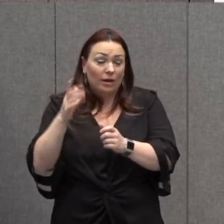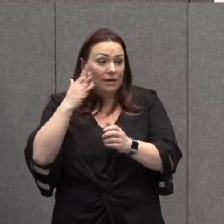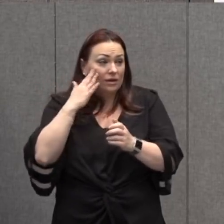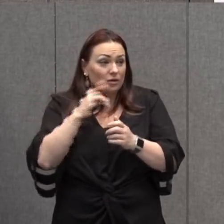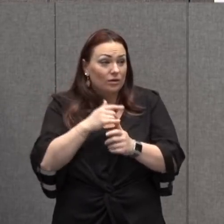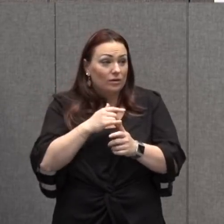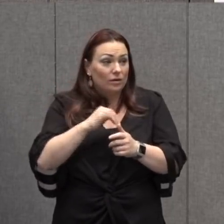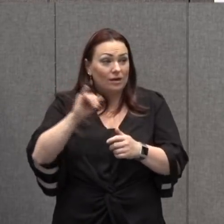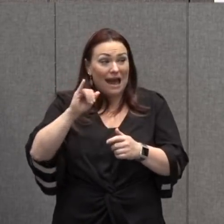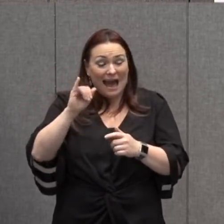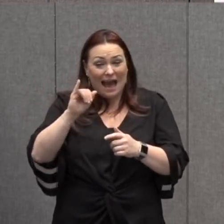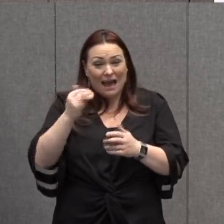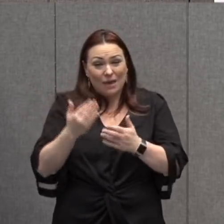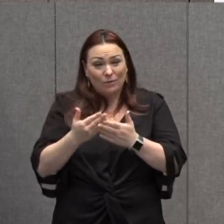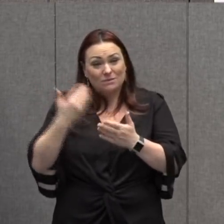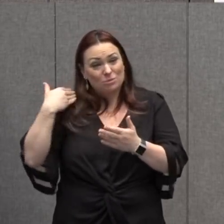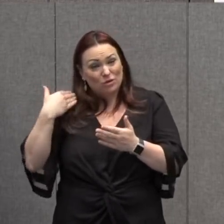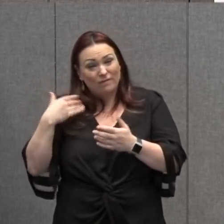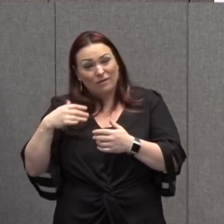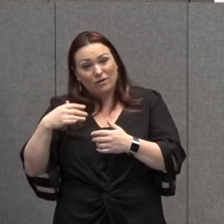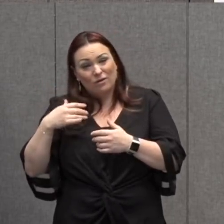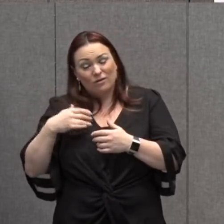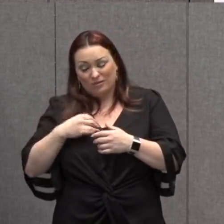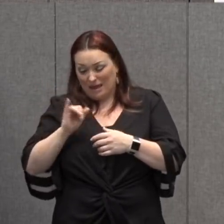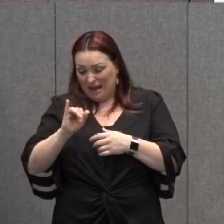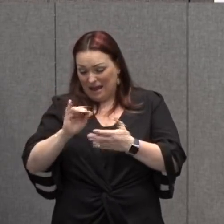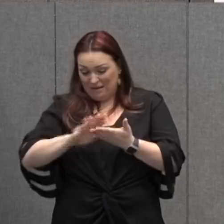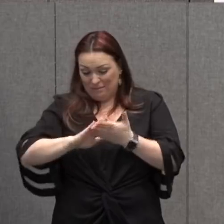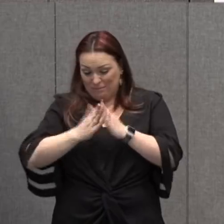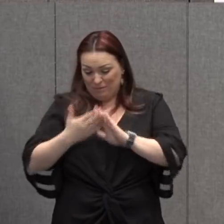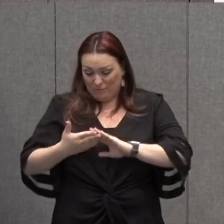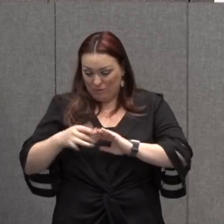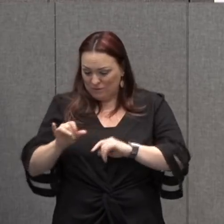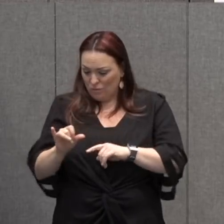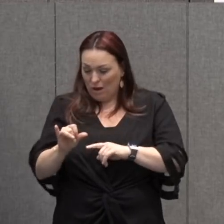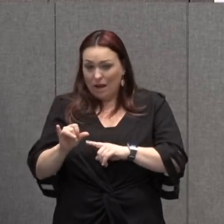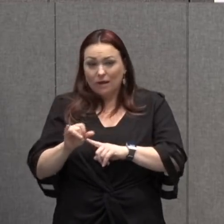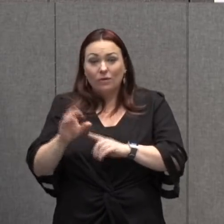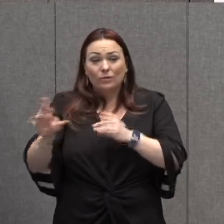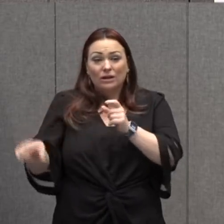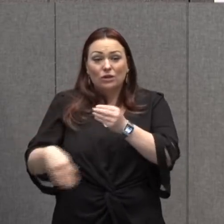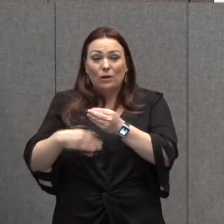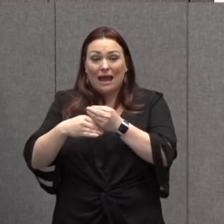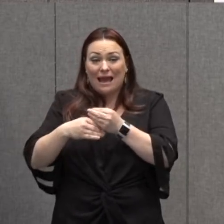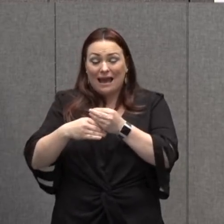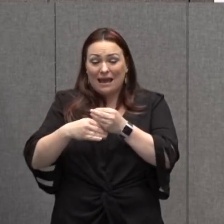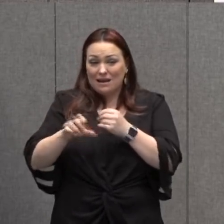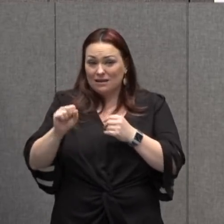this I was a Y at one time, because when you put a suffix on, you drop that Y and add an I, right? - Yes.